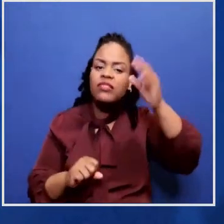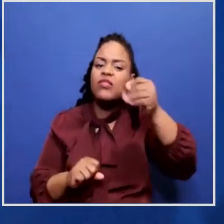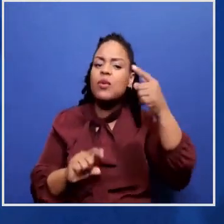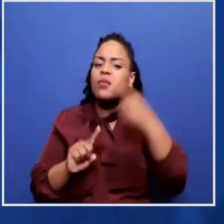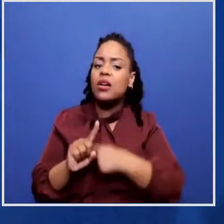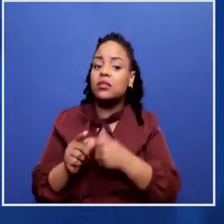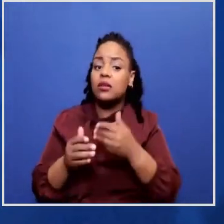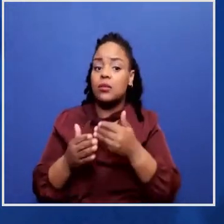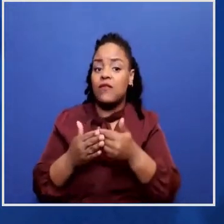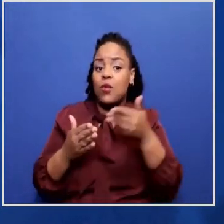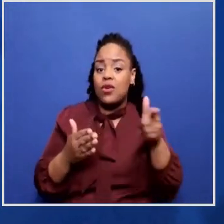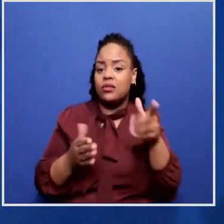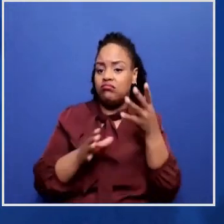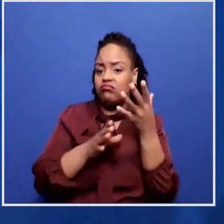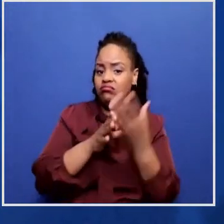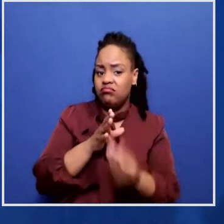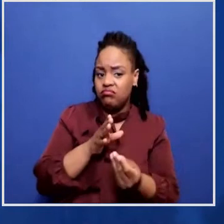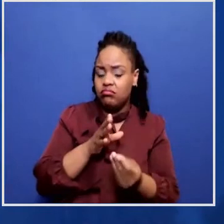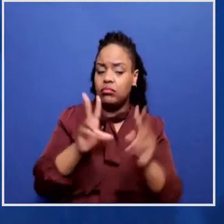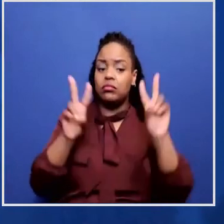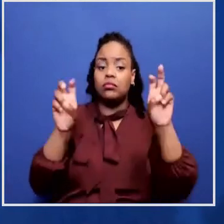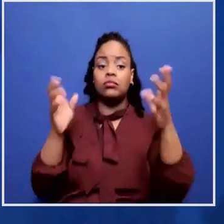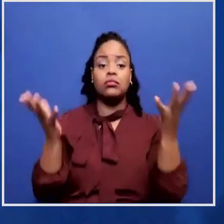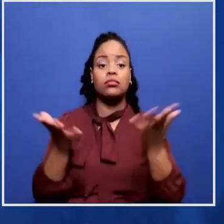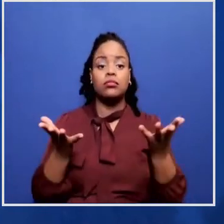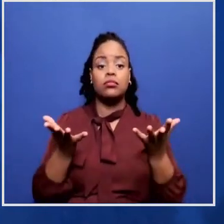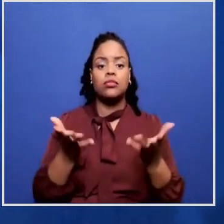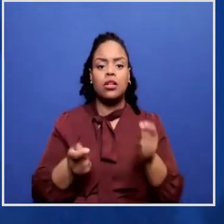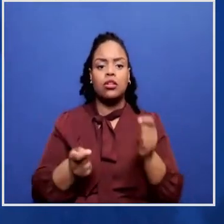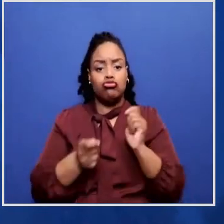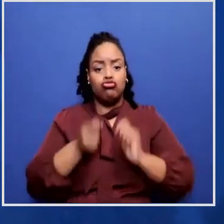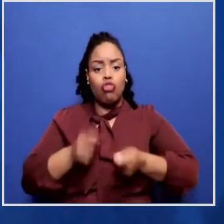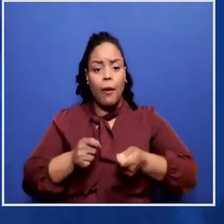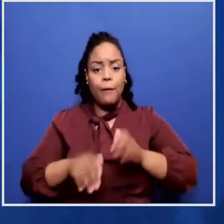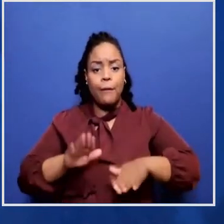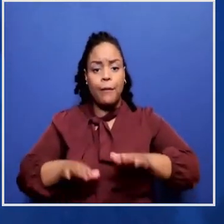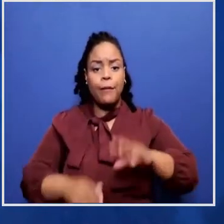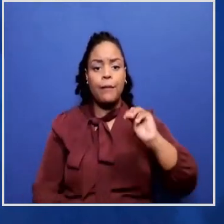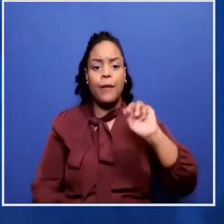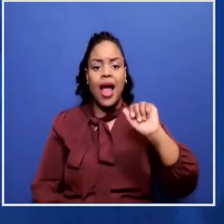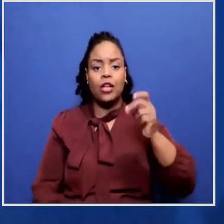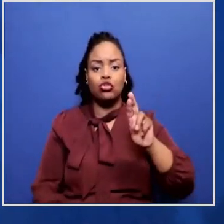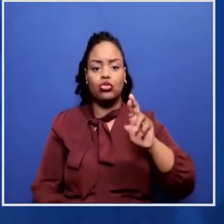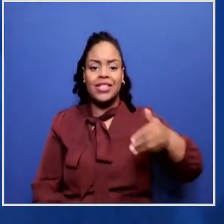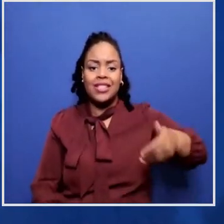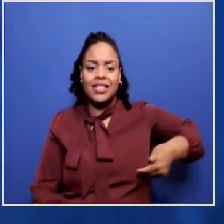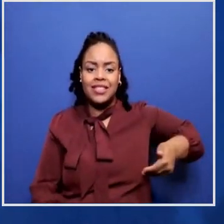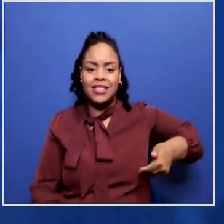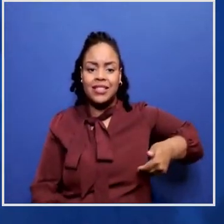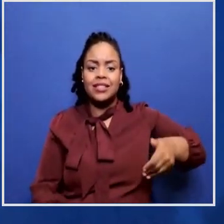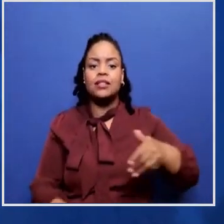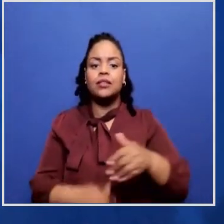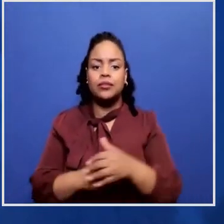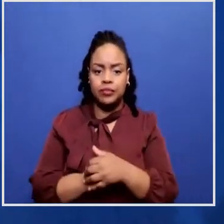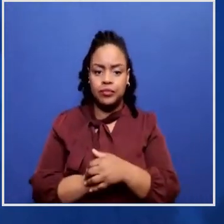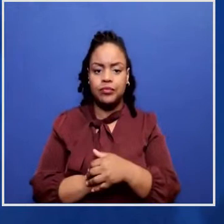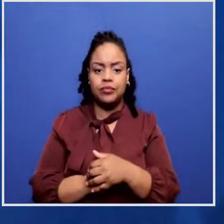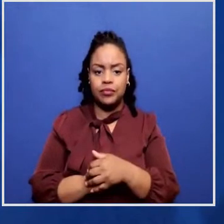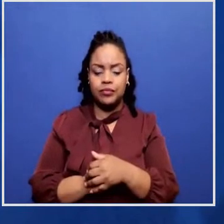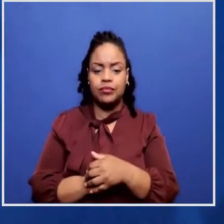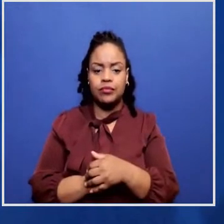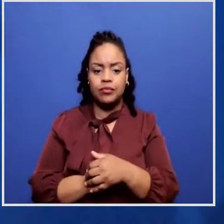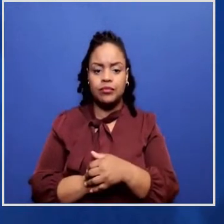MY FATHER DID A SPEECH A